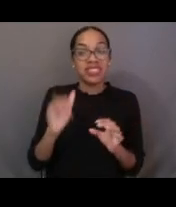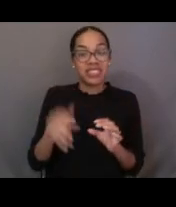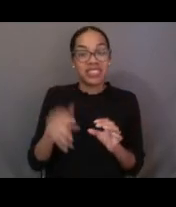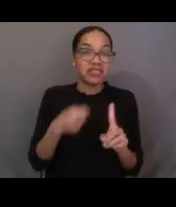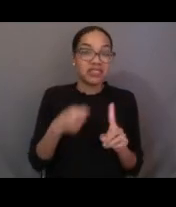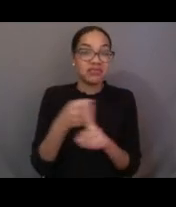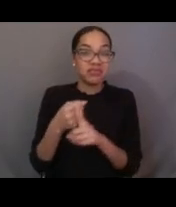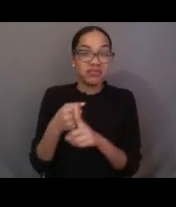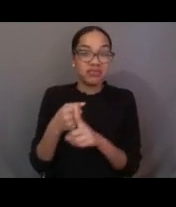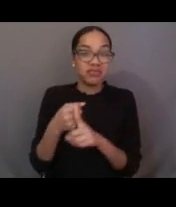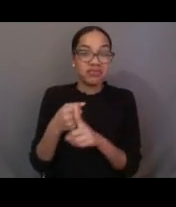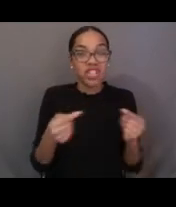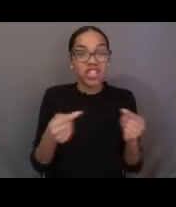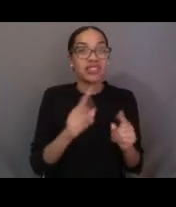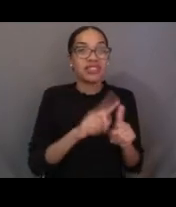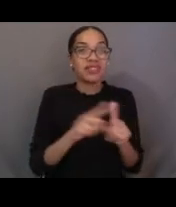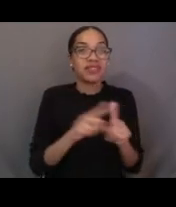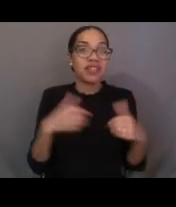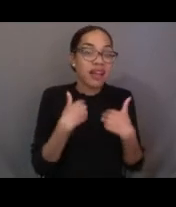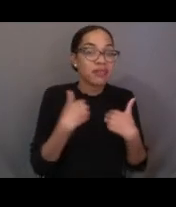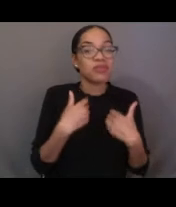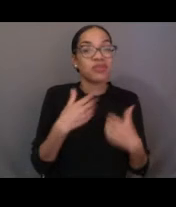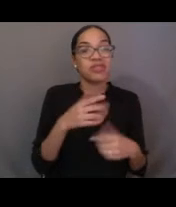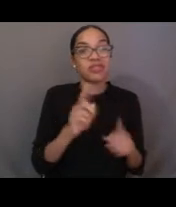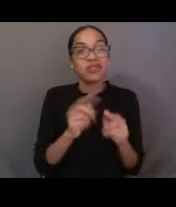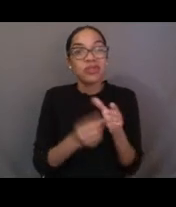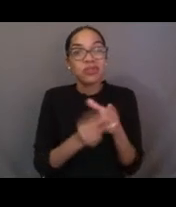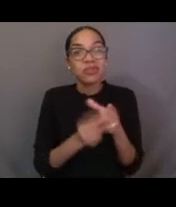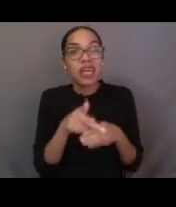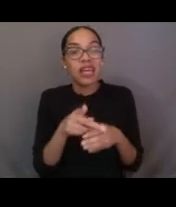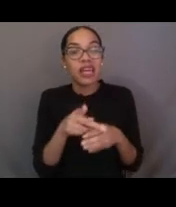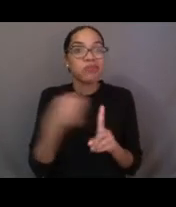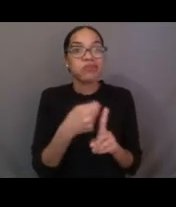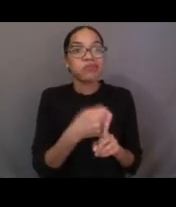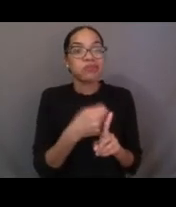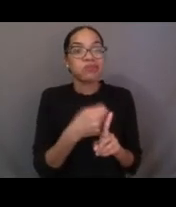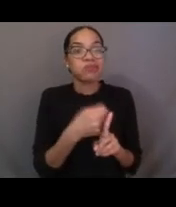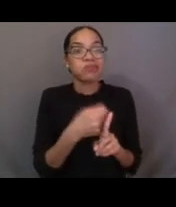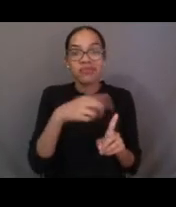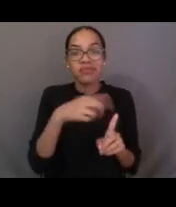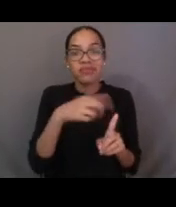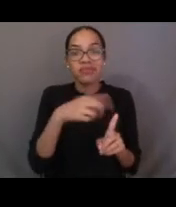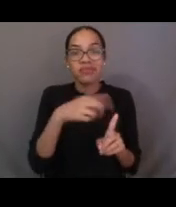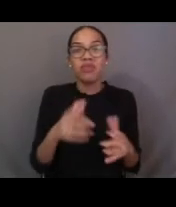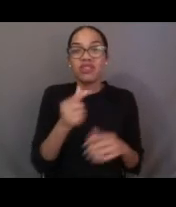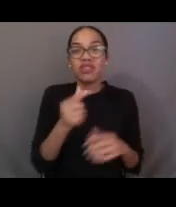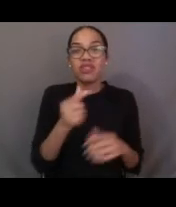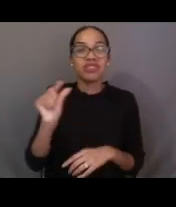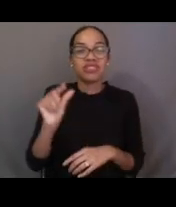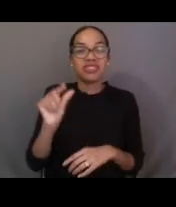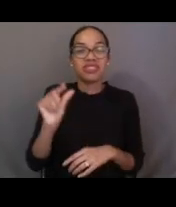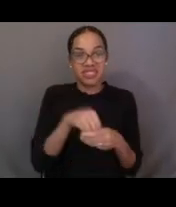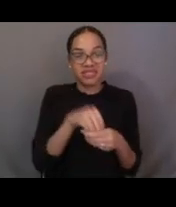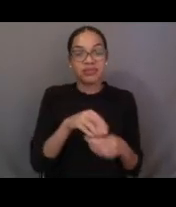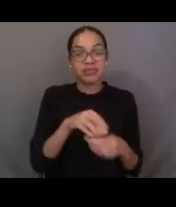So a lot of plants and animals need clear, clean water. And so, when we put too much fertilizer in waters,